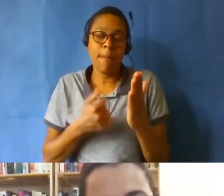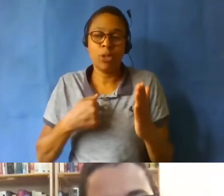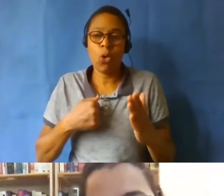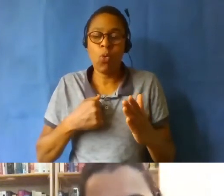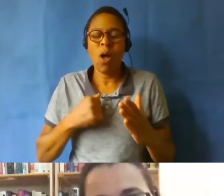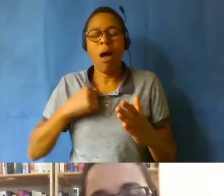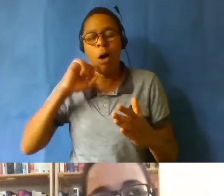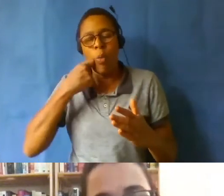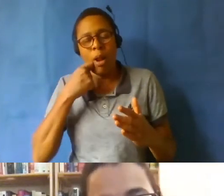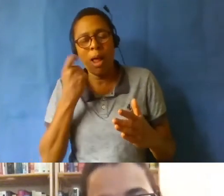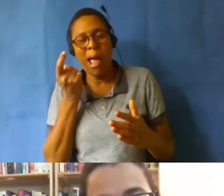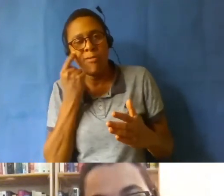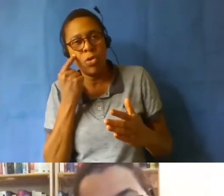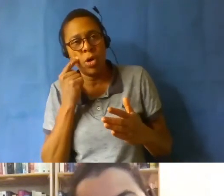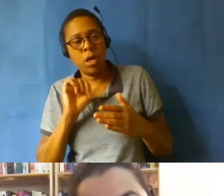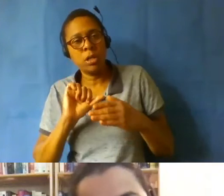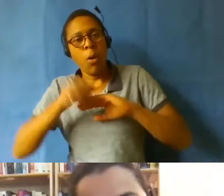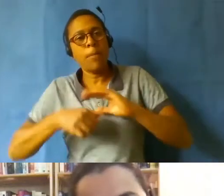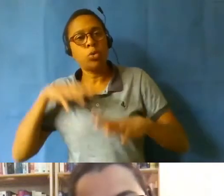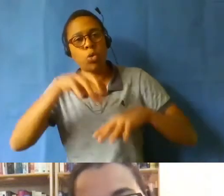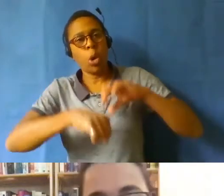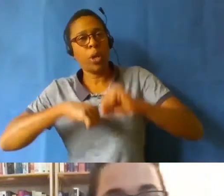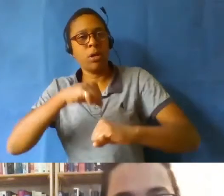India at the national body anti-caste struggles how those are sort of